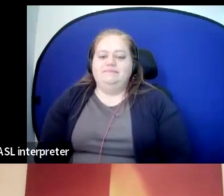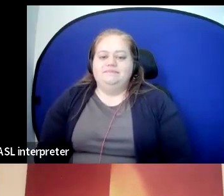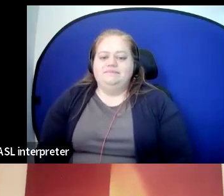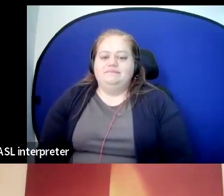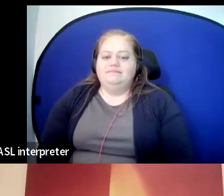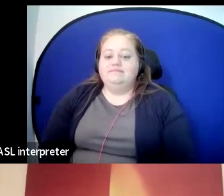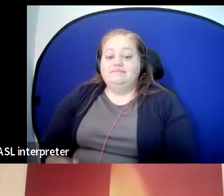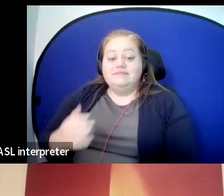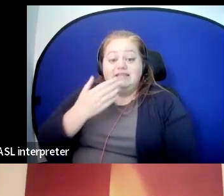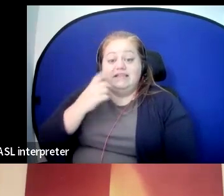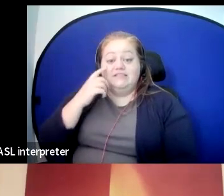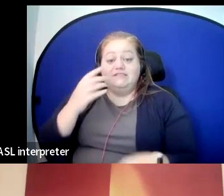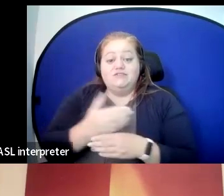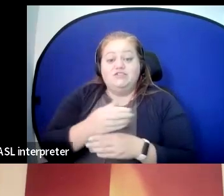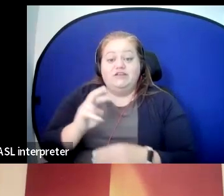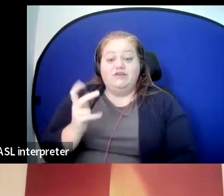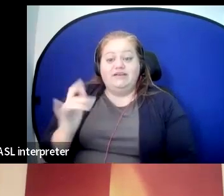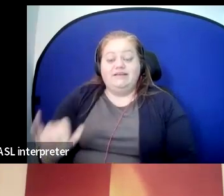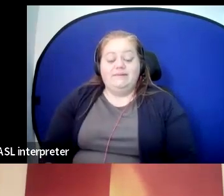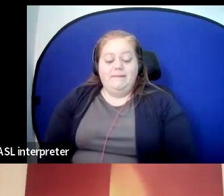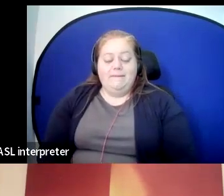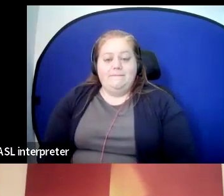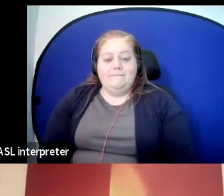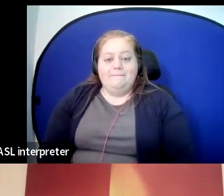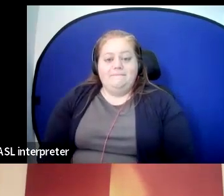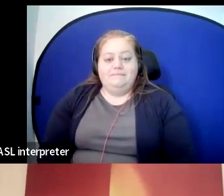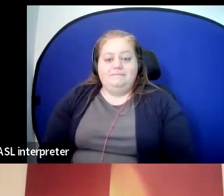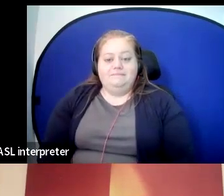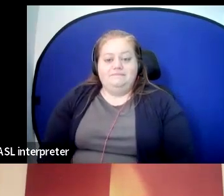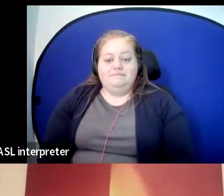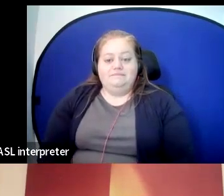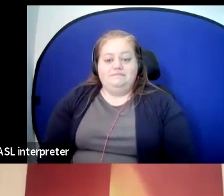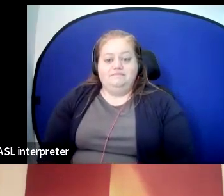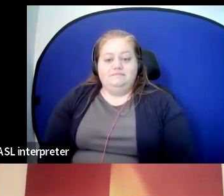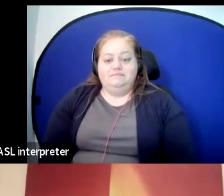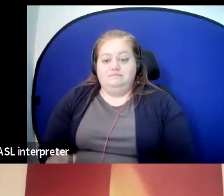Thanks for that, Ricky. Wondering if the other panelists have